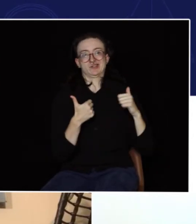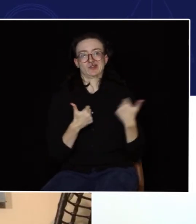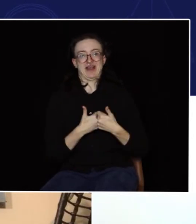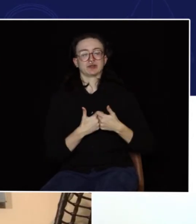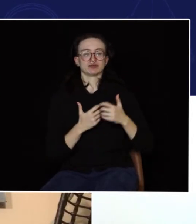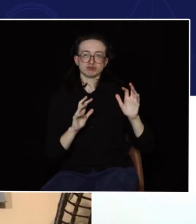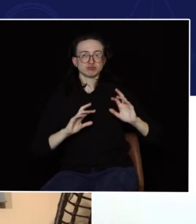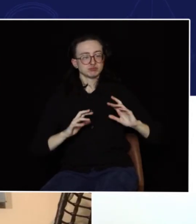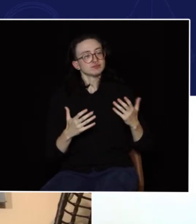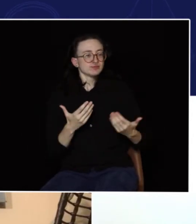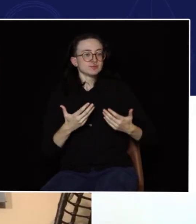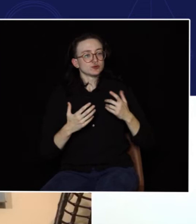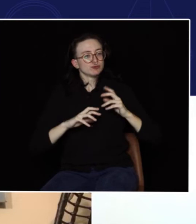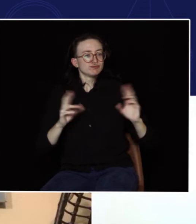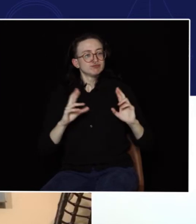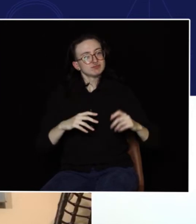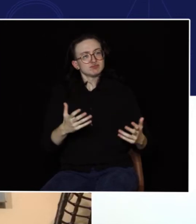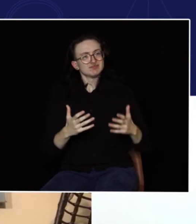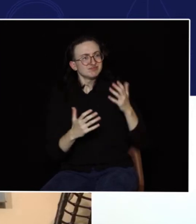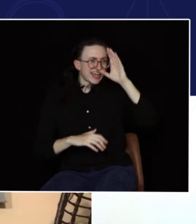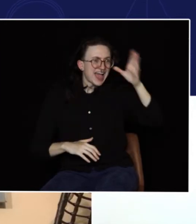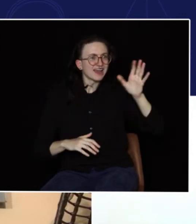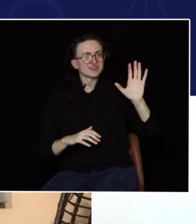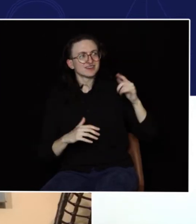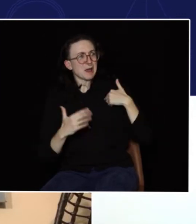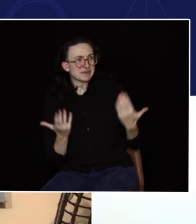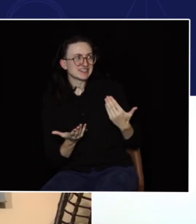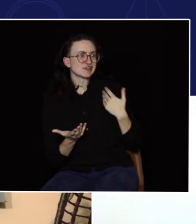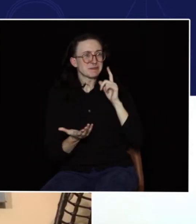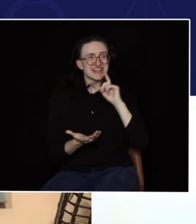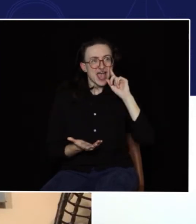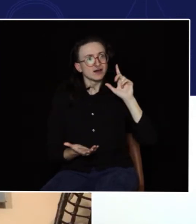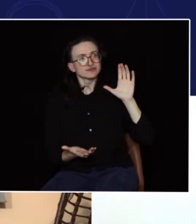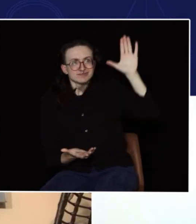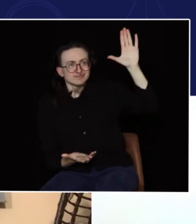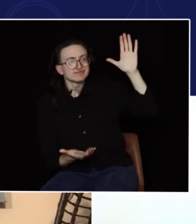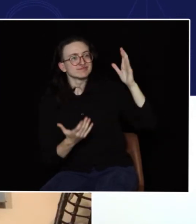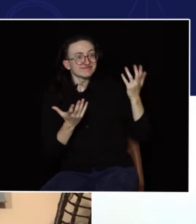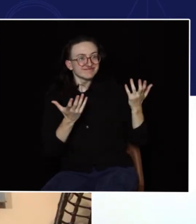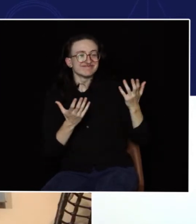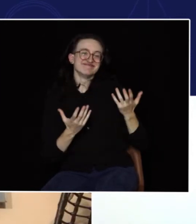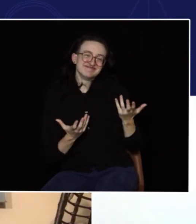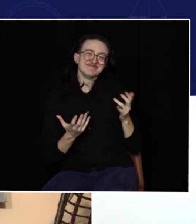[WILLIAMS:] “Hey, guys. I’m Deaf! I’m here!” That was a challenge for me.